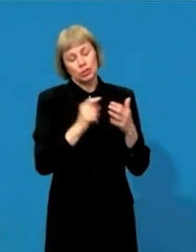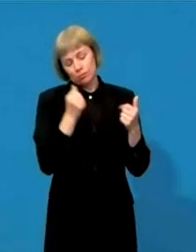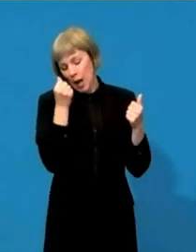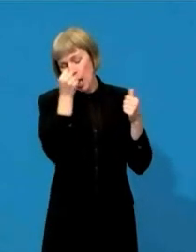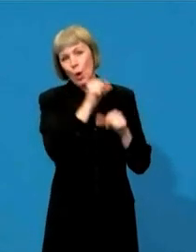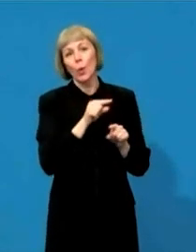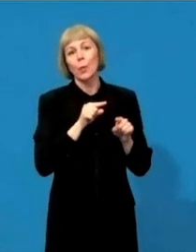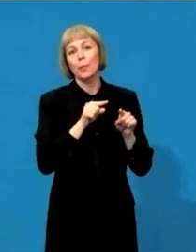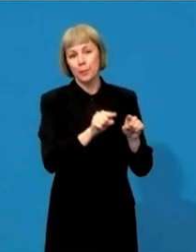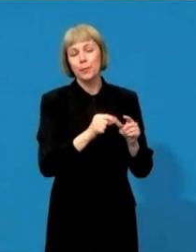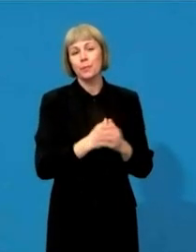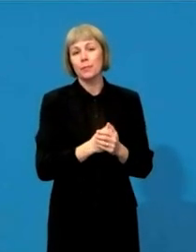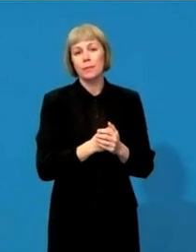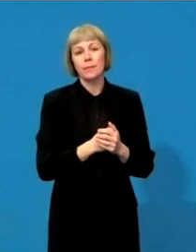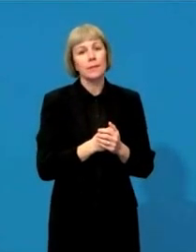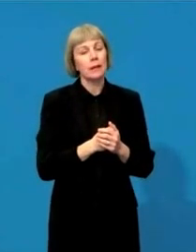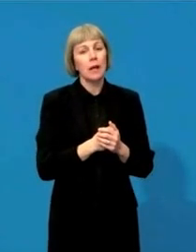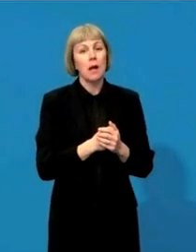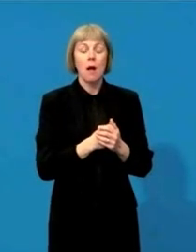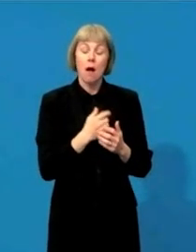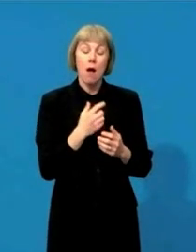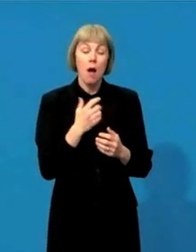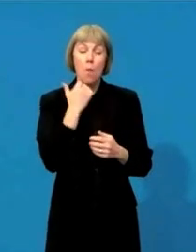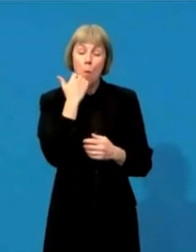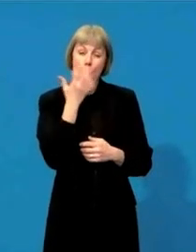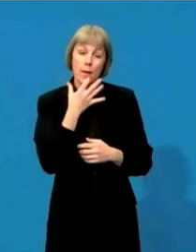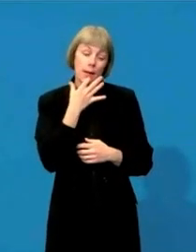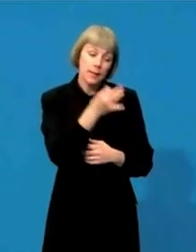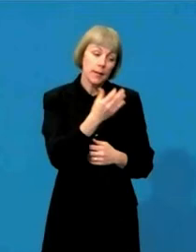and I hate how many forms I have to ask him to complete and how many meetings I have to